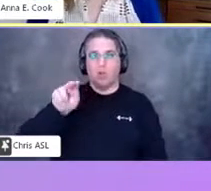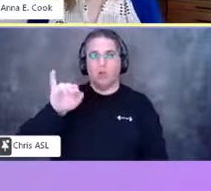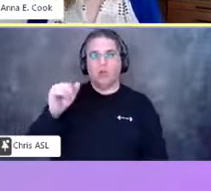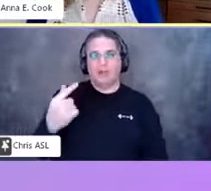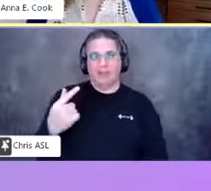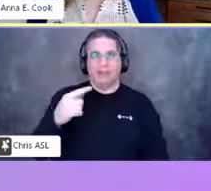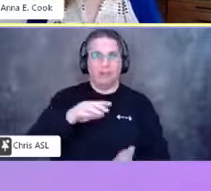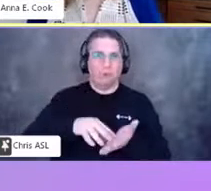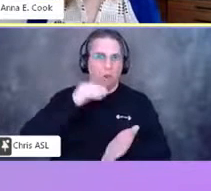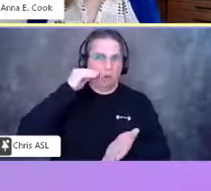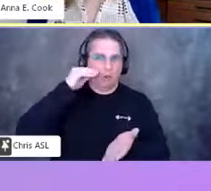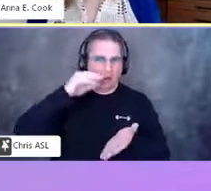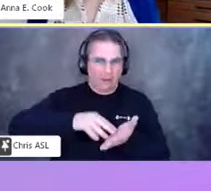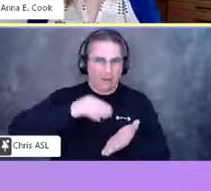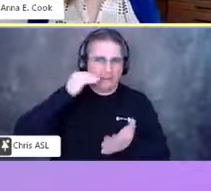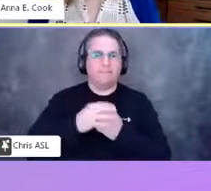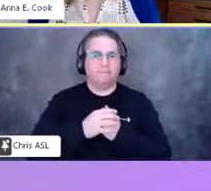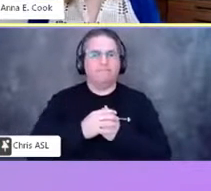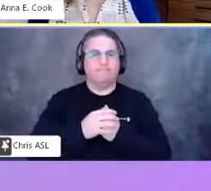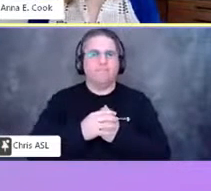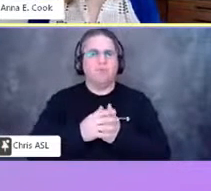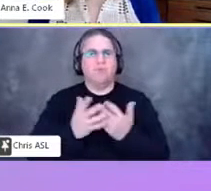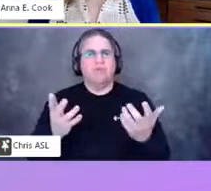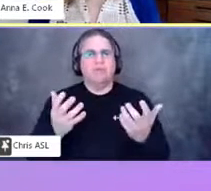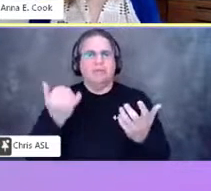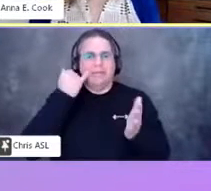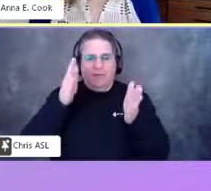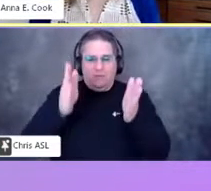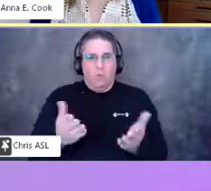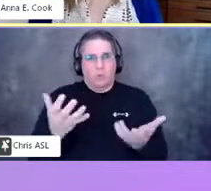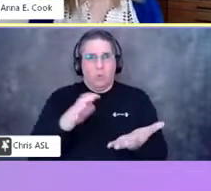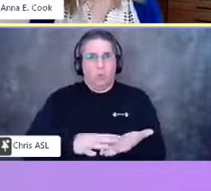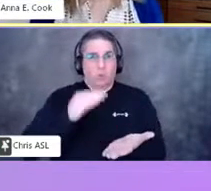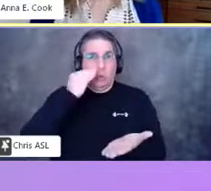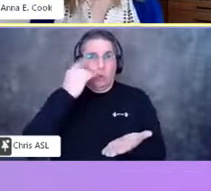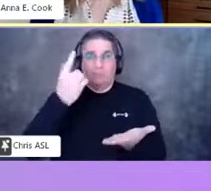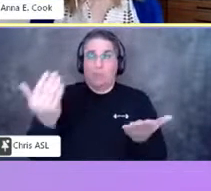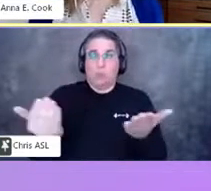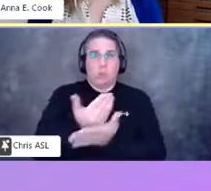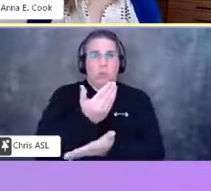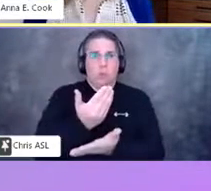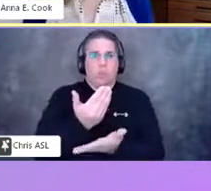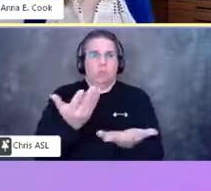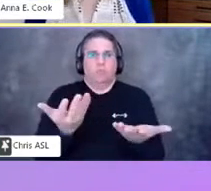what it takes for someone to learn something new because everyone approaches learning differently